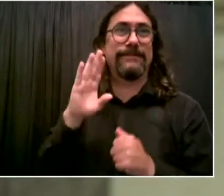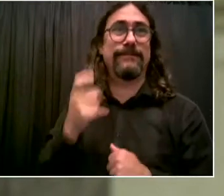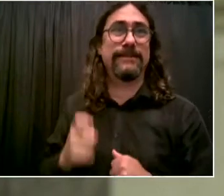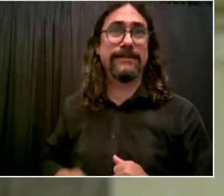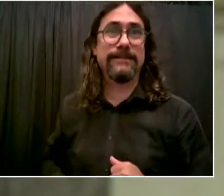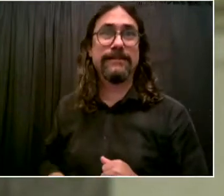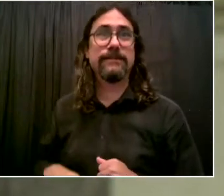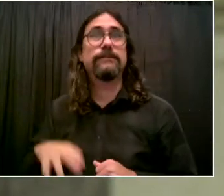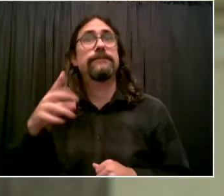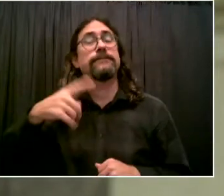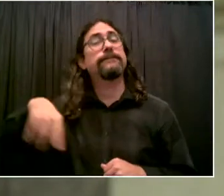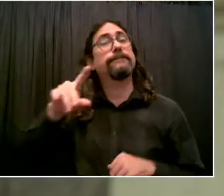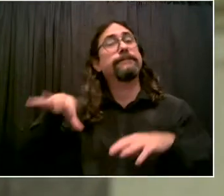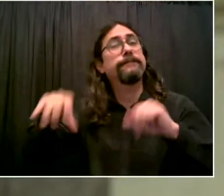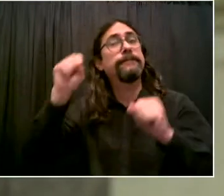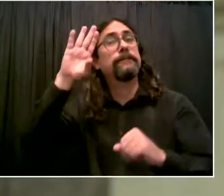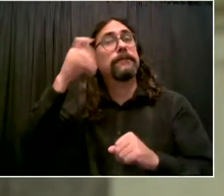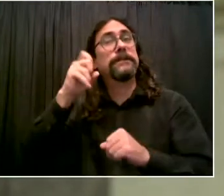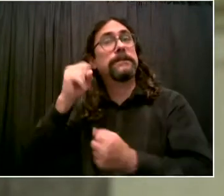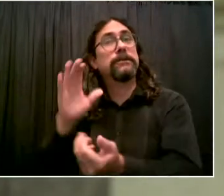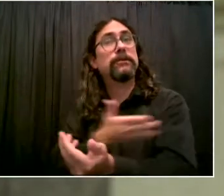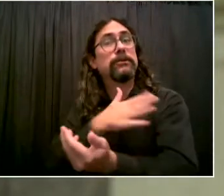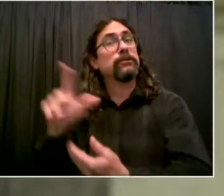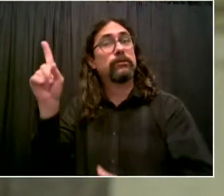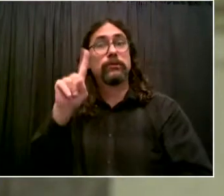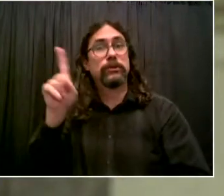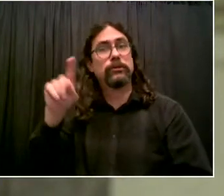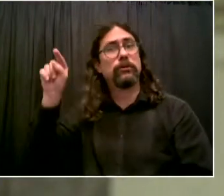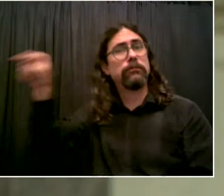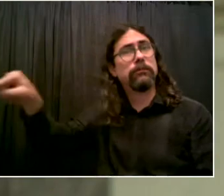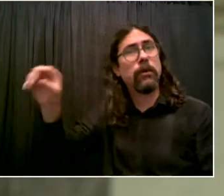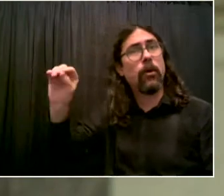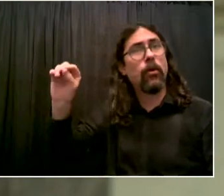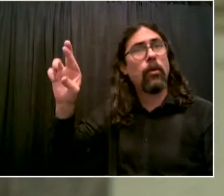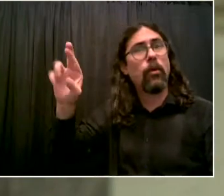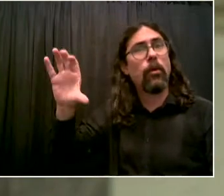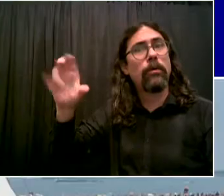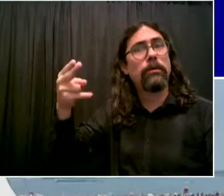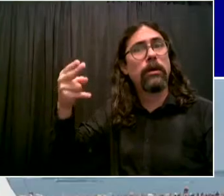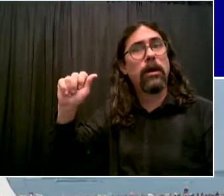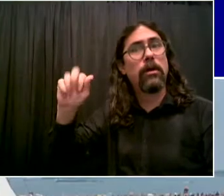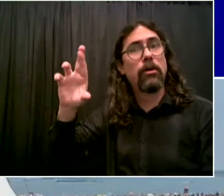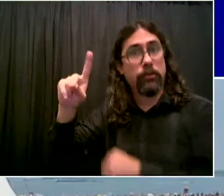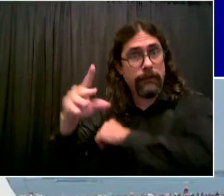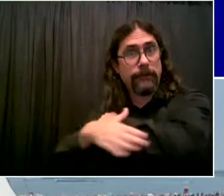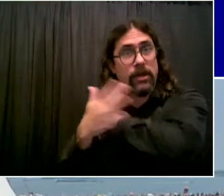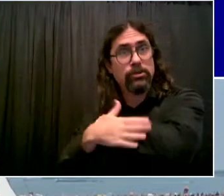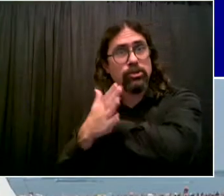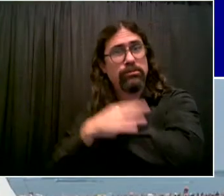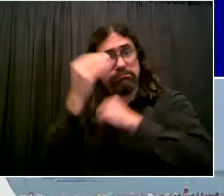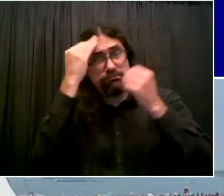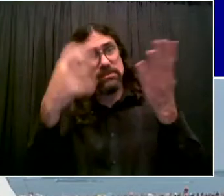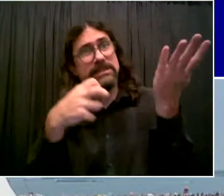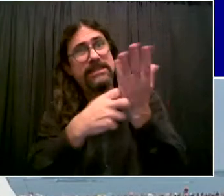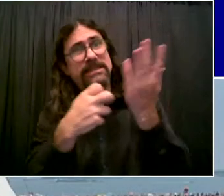HIP-HOP HERE. IT'HS APPENING AOUT R N OW RIVIERA, ORCHARD BEACH, IT IS